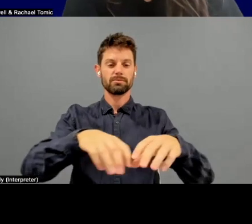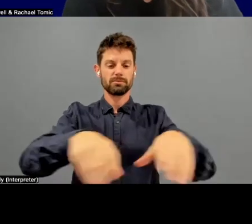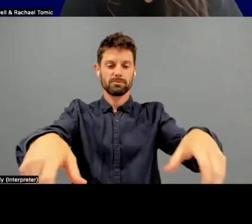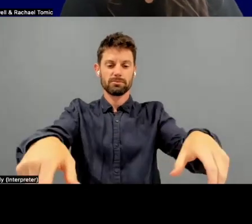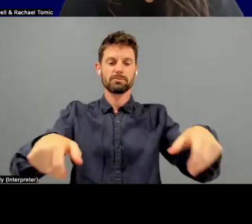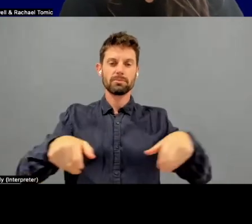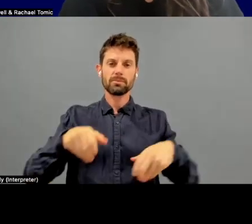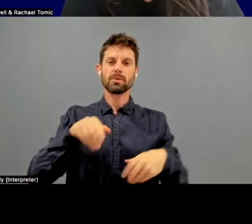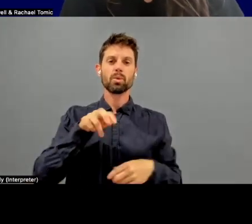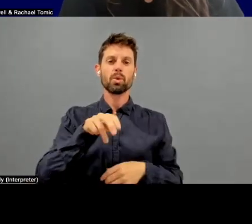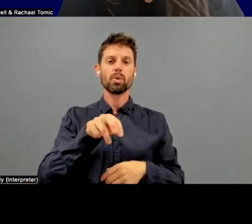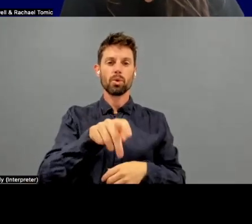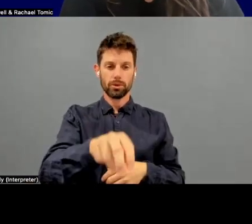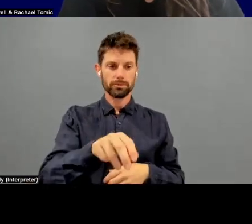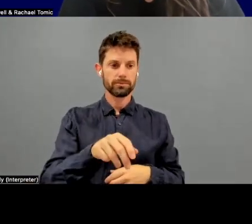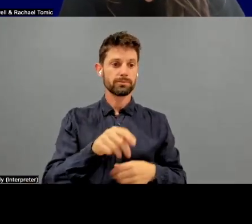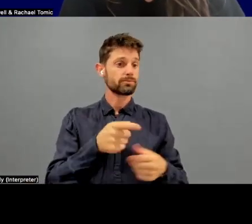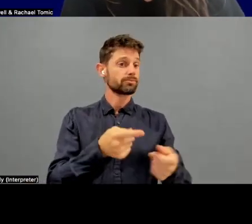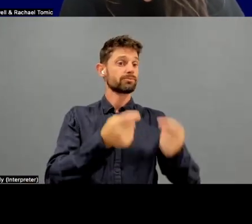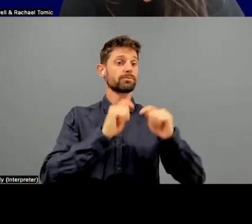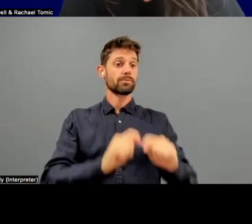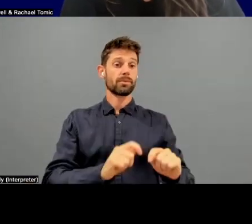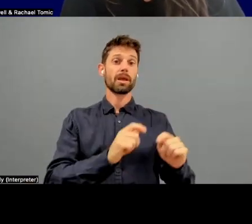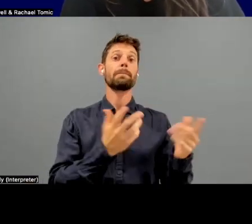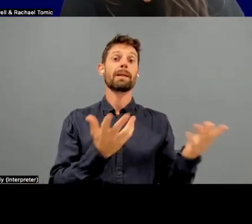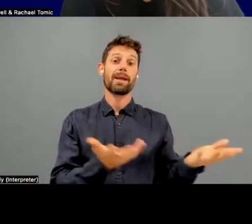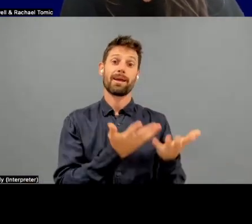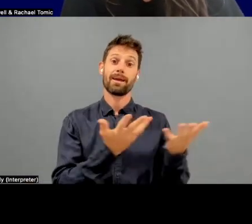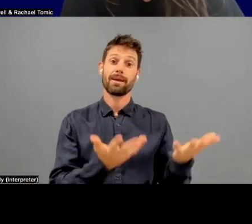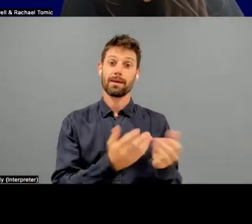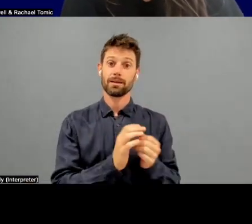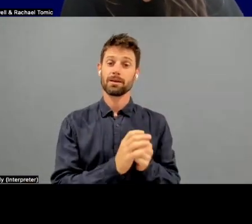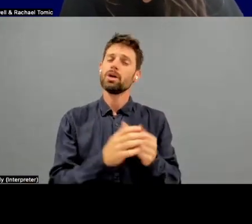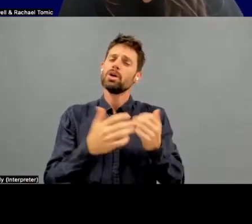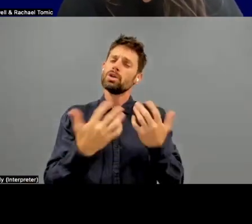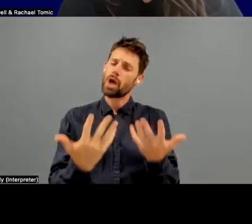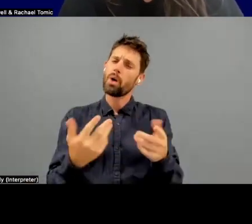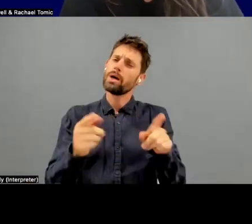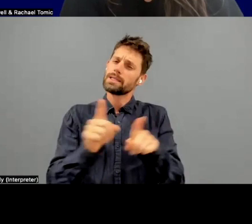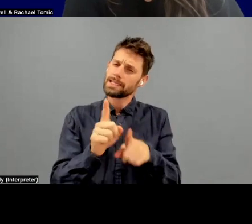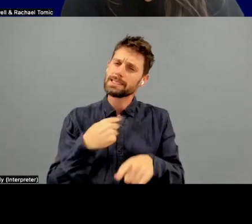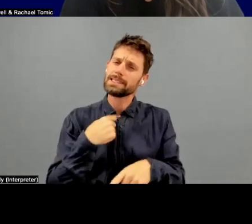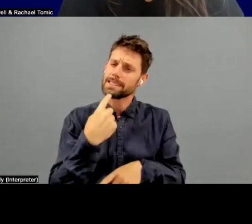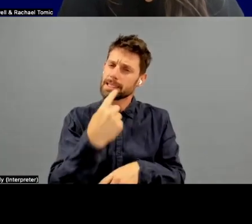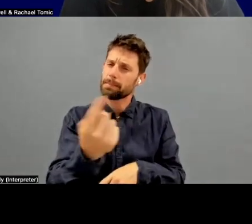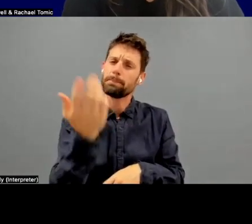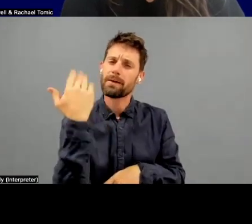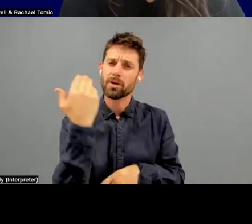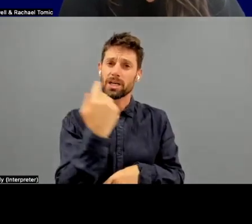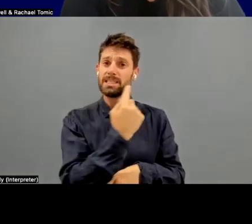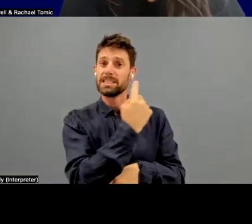So, as we mentioned before, all of these domains are interlinked,